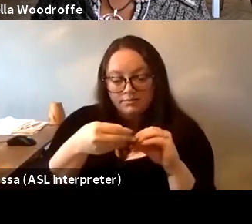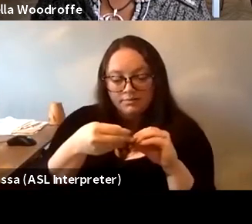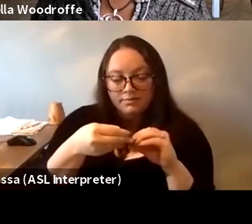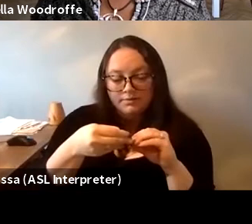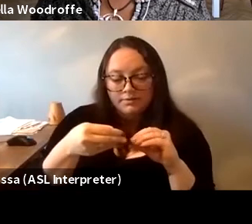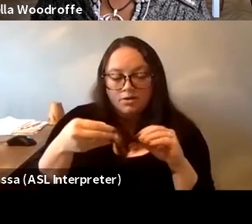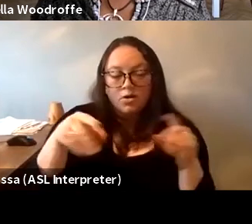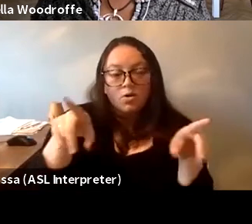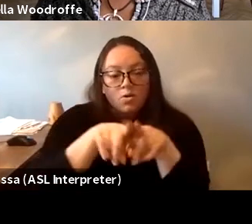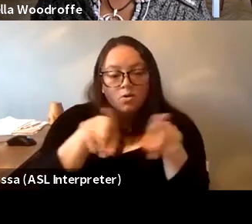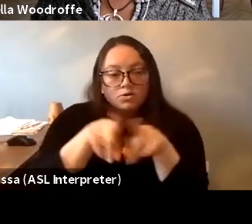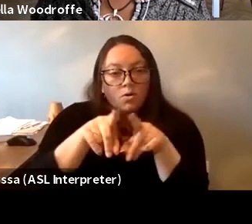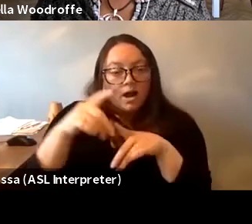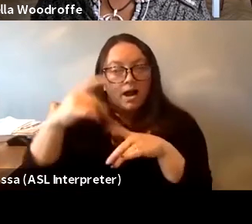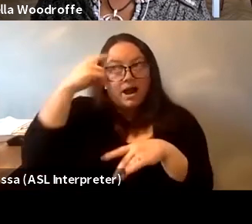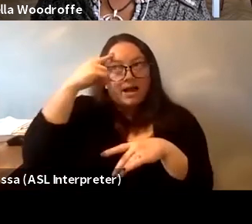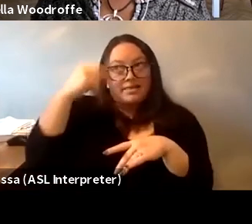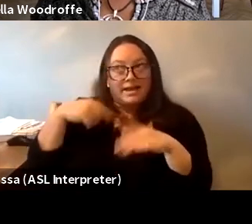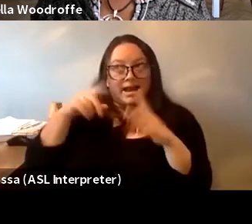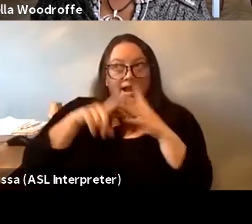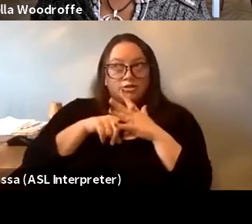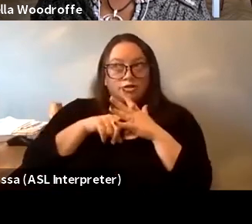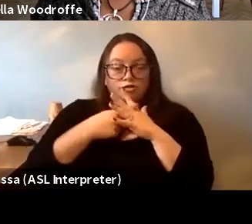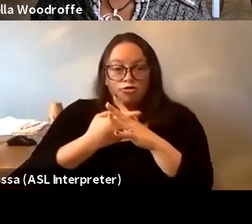start, I think I started this out saying that, that there are